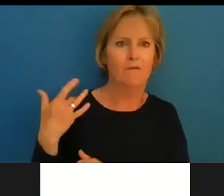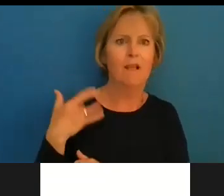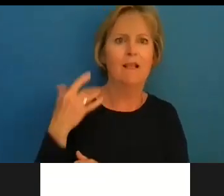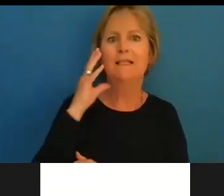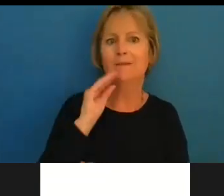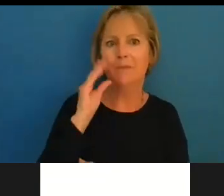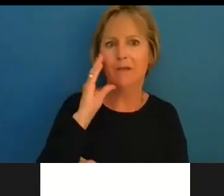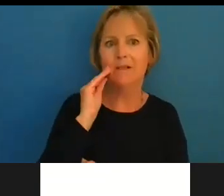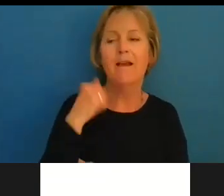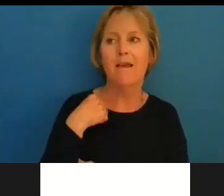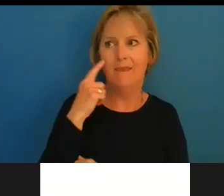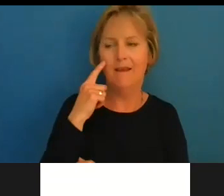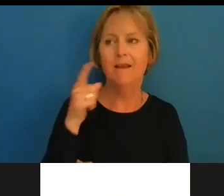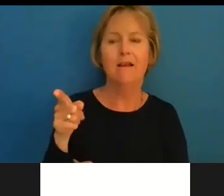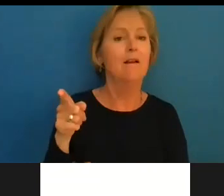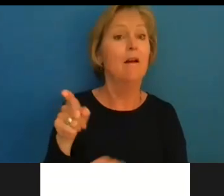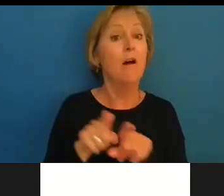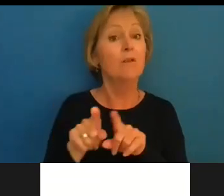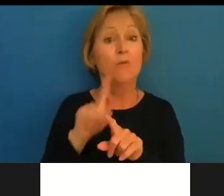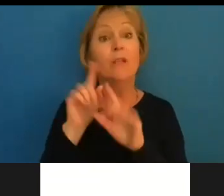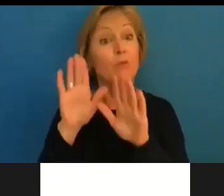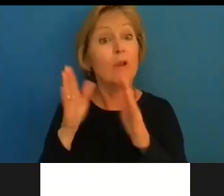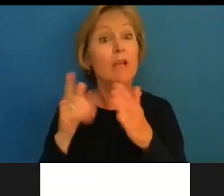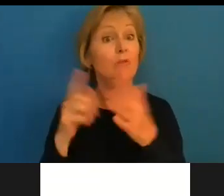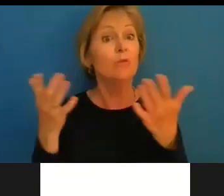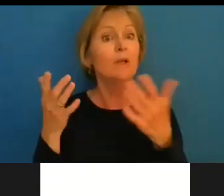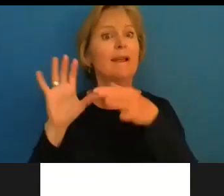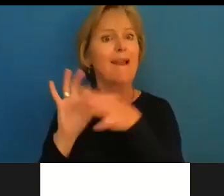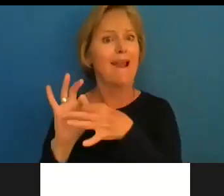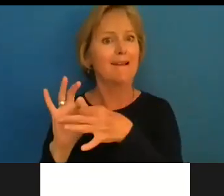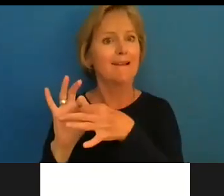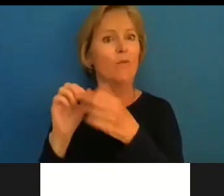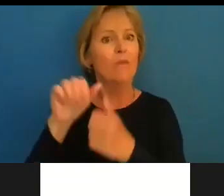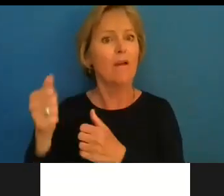and it's a great way to connect with others.